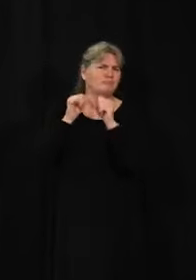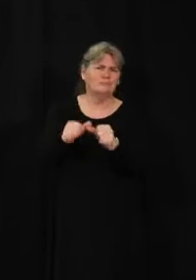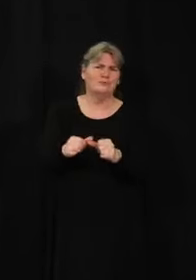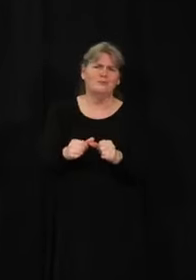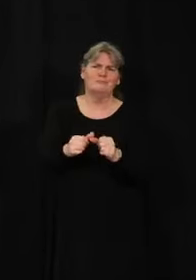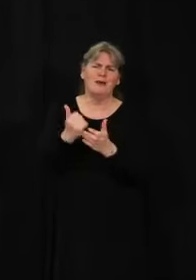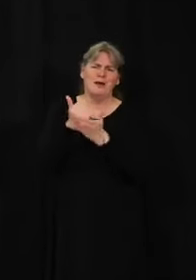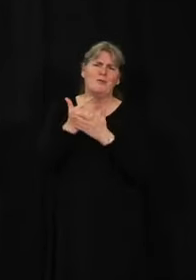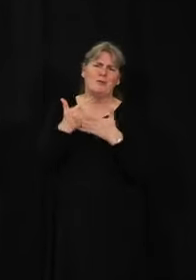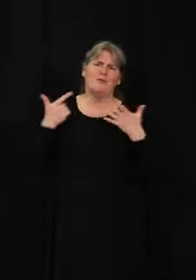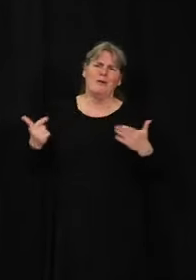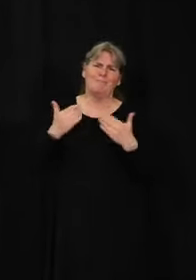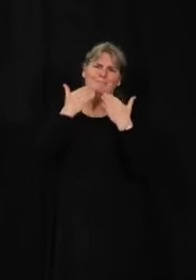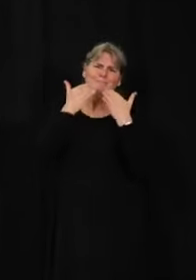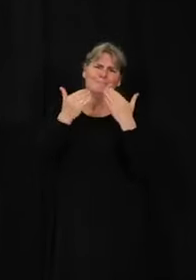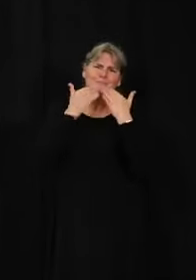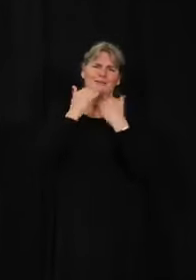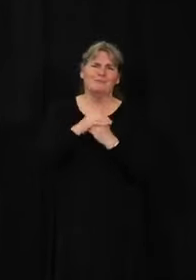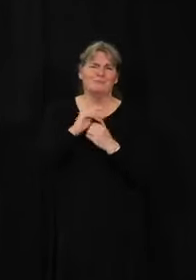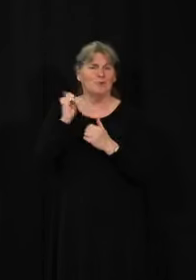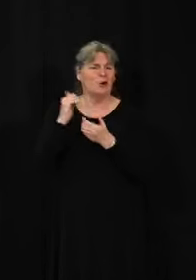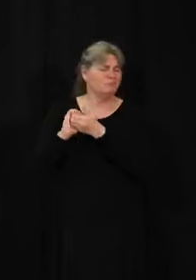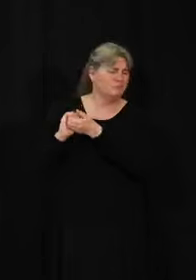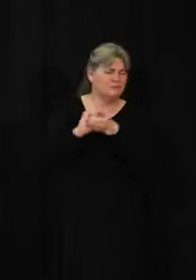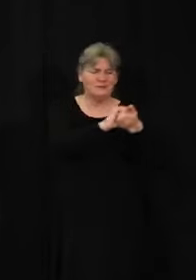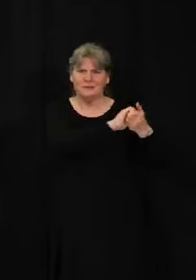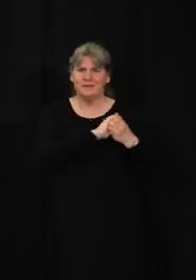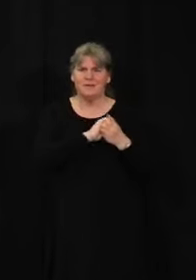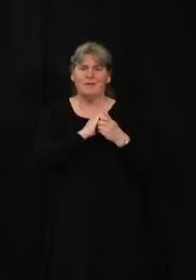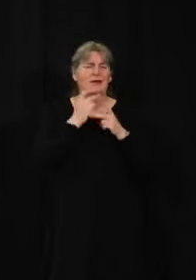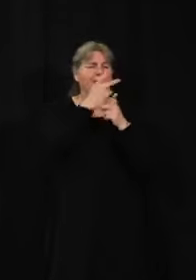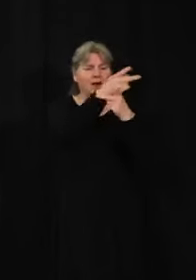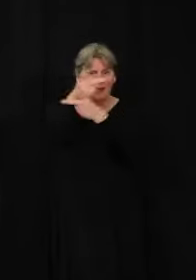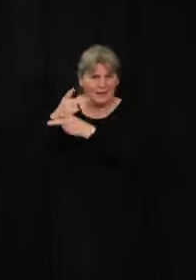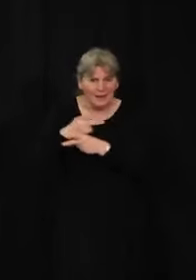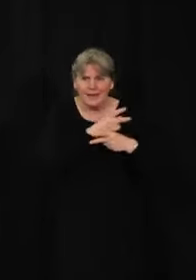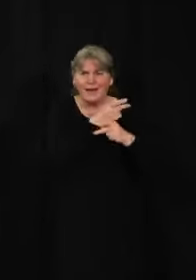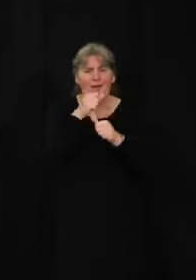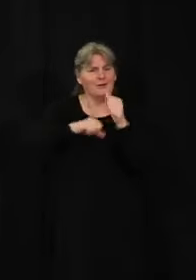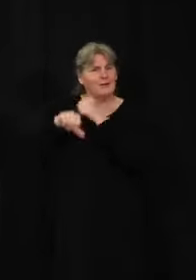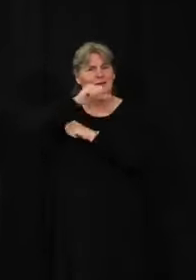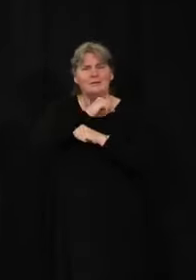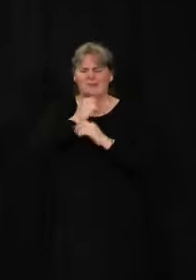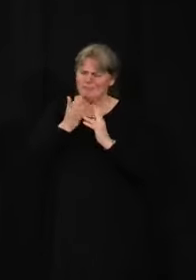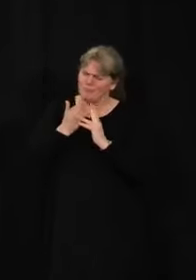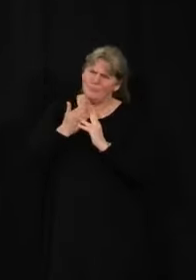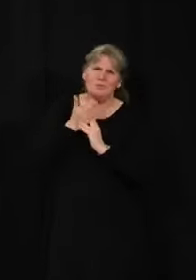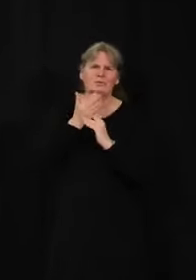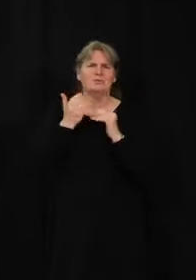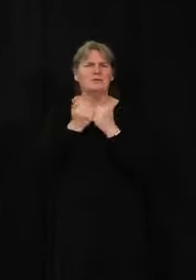a difference. We are all in this together and we need to take care of each other to pull through these challenging times, and I want to